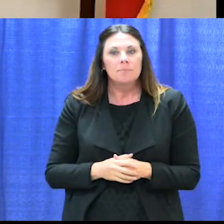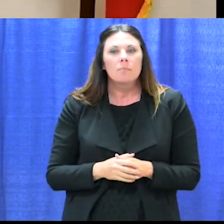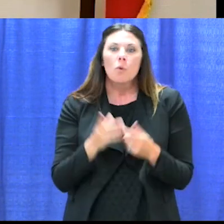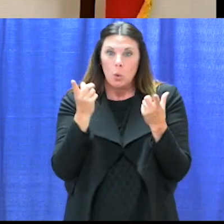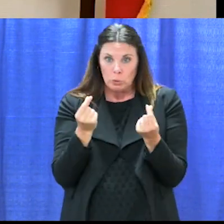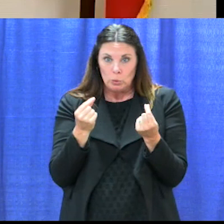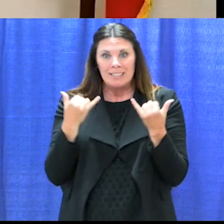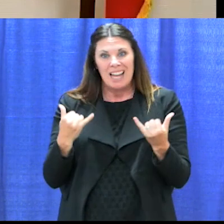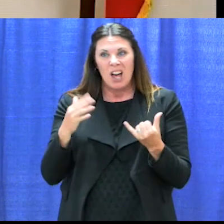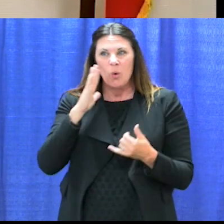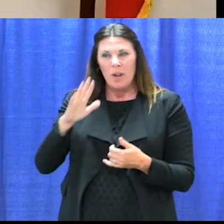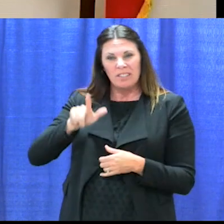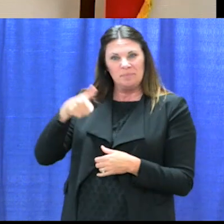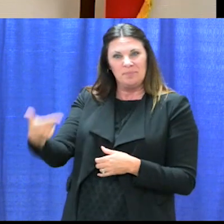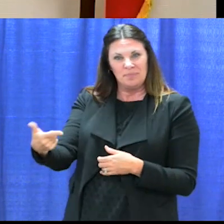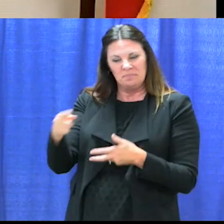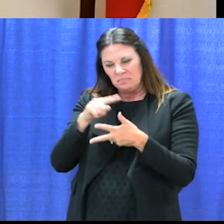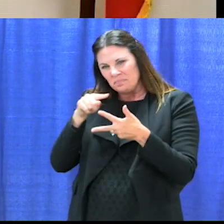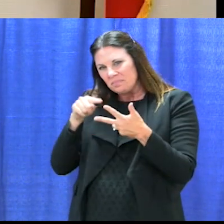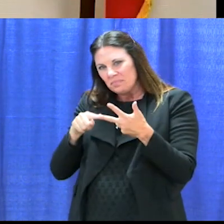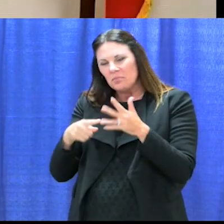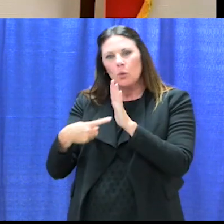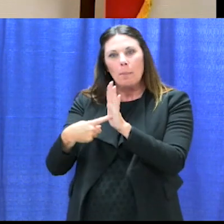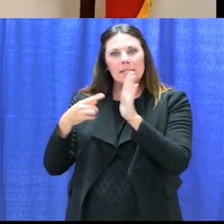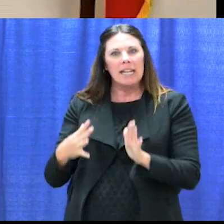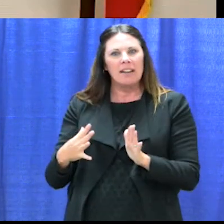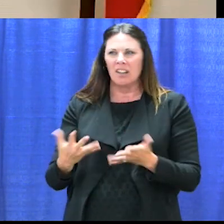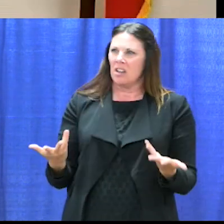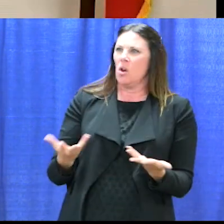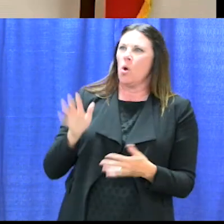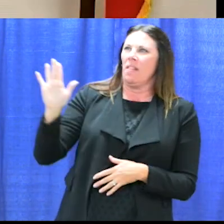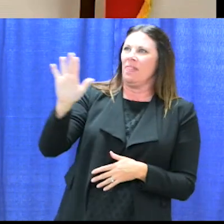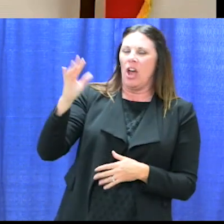who can highlight what the need means for students in their area.